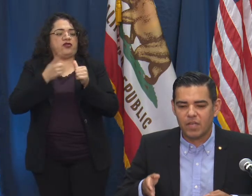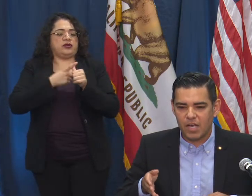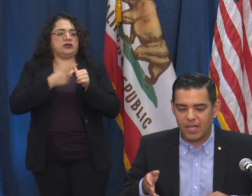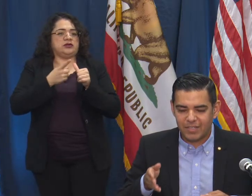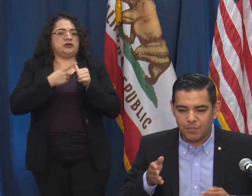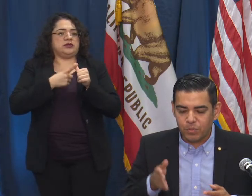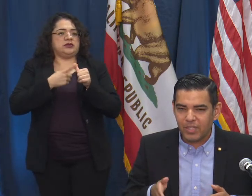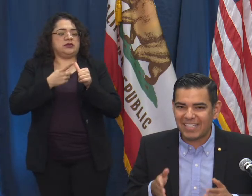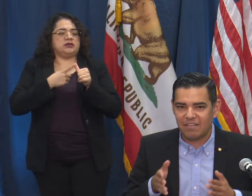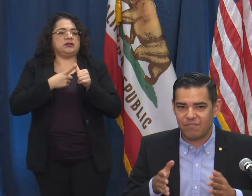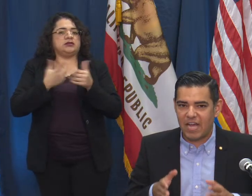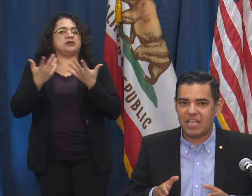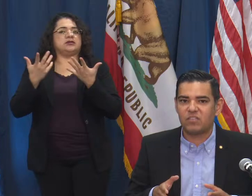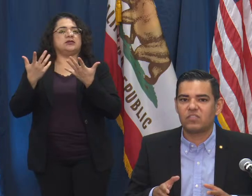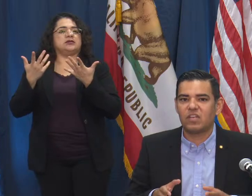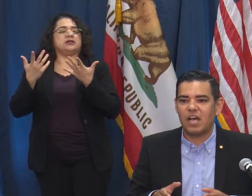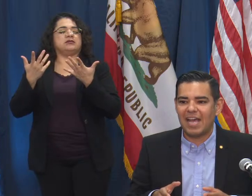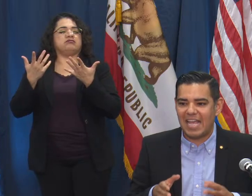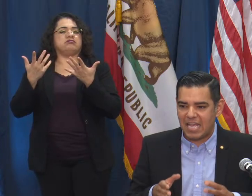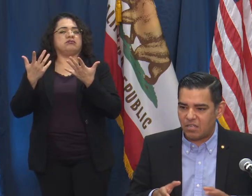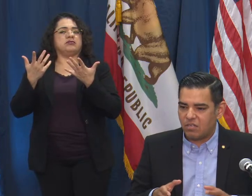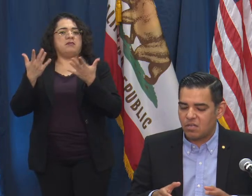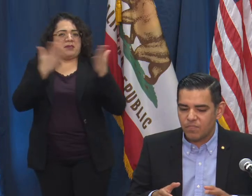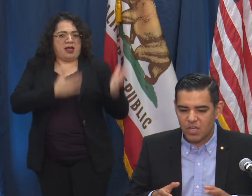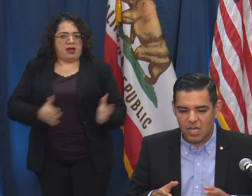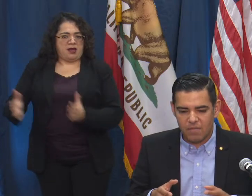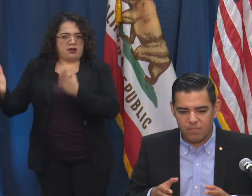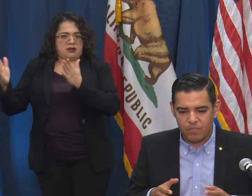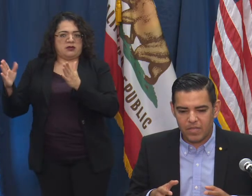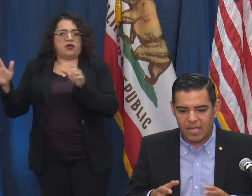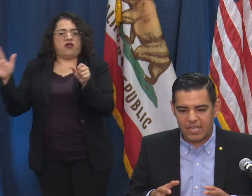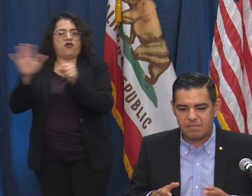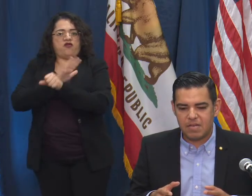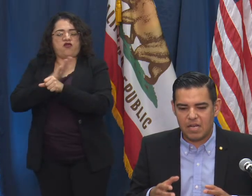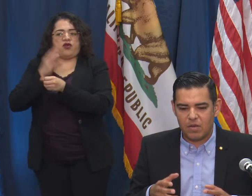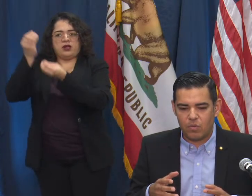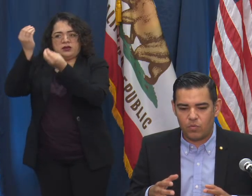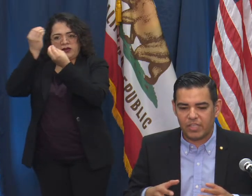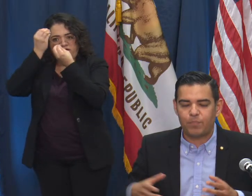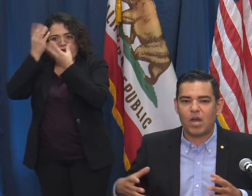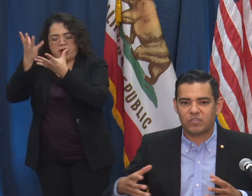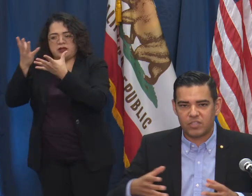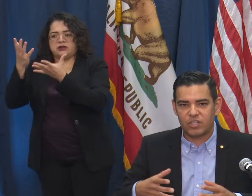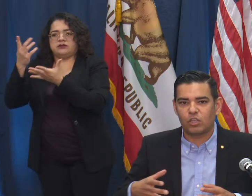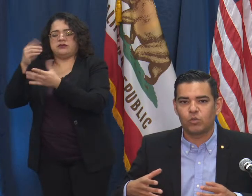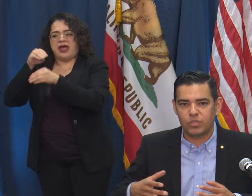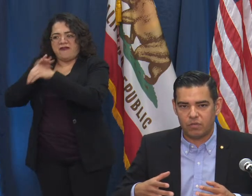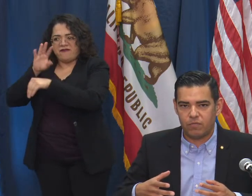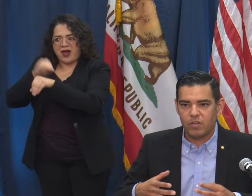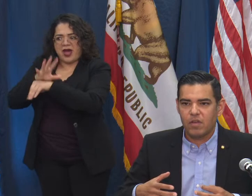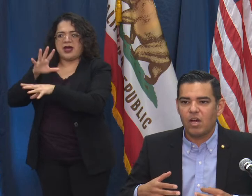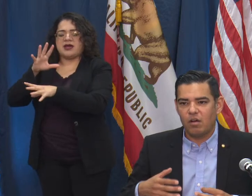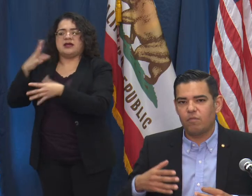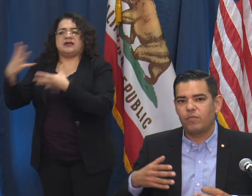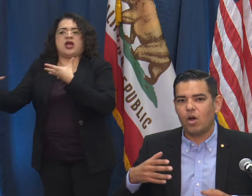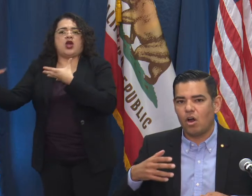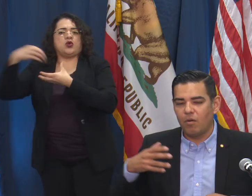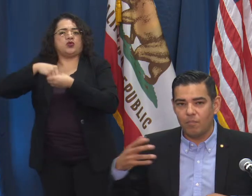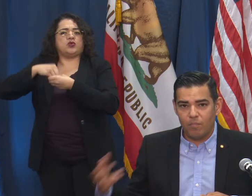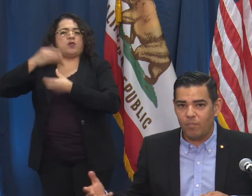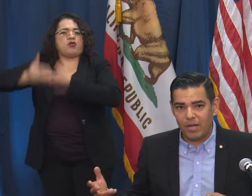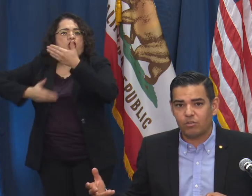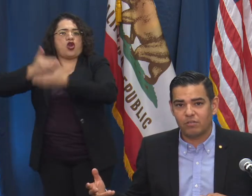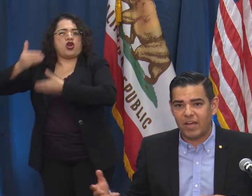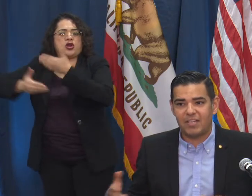complete advice and really a process that's inclusive of our medical advice